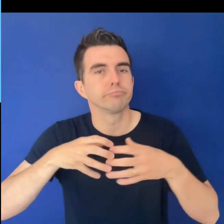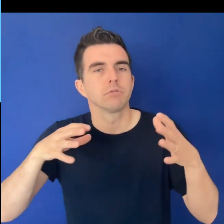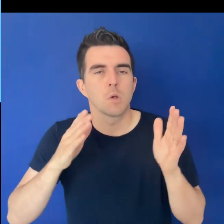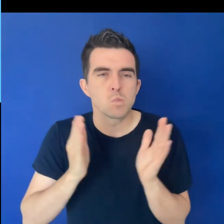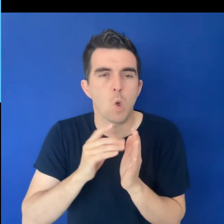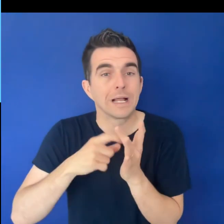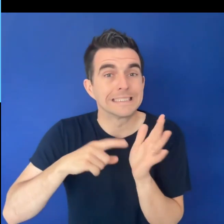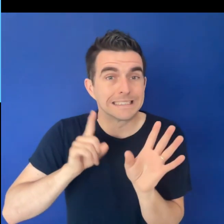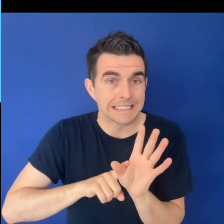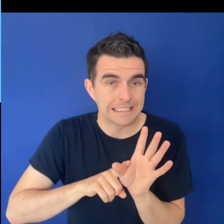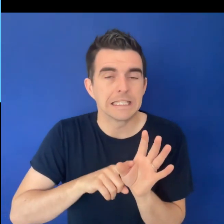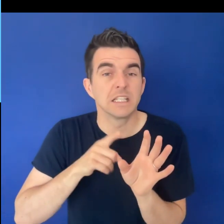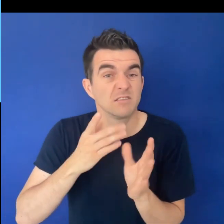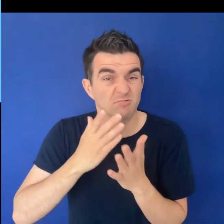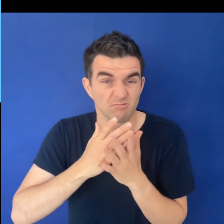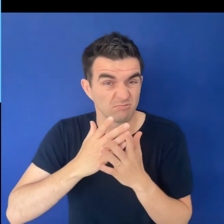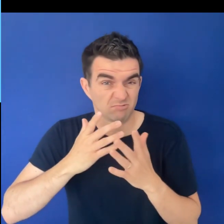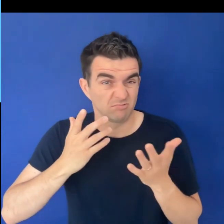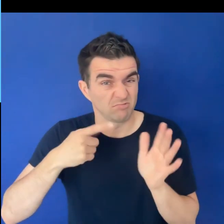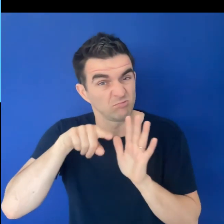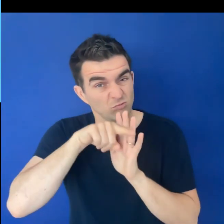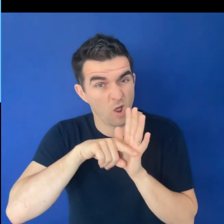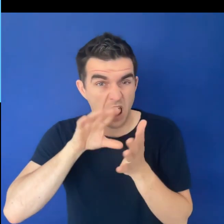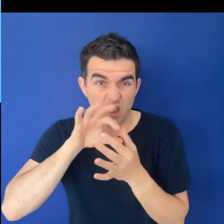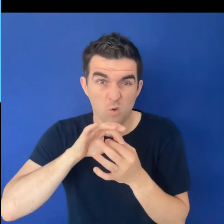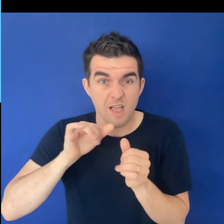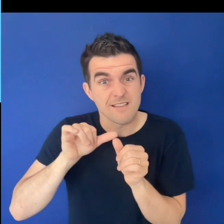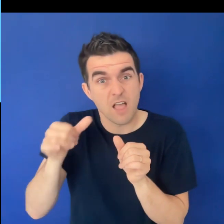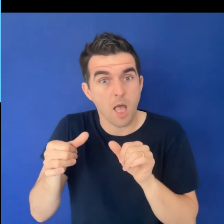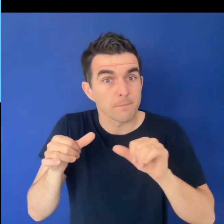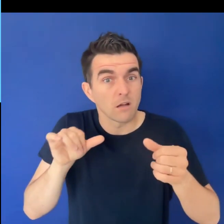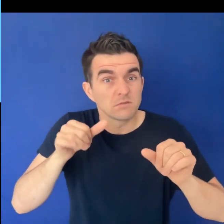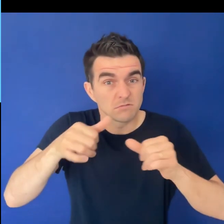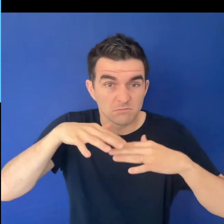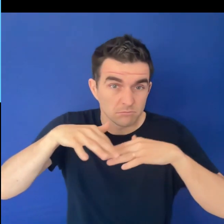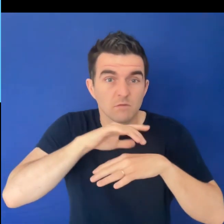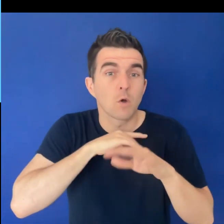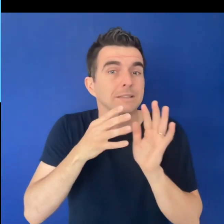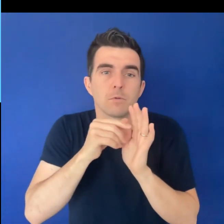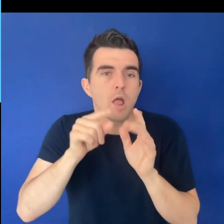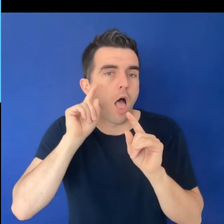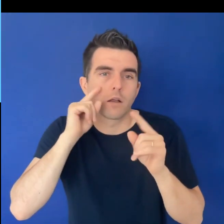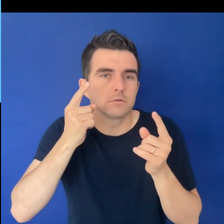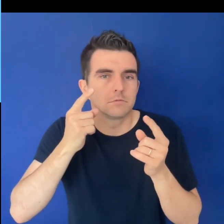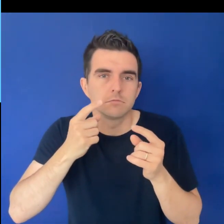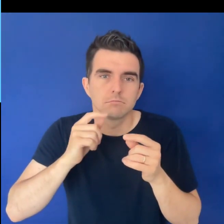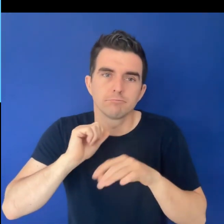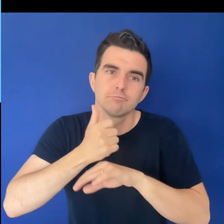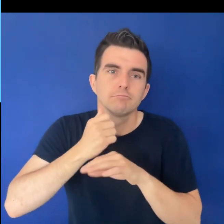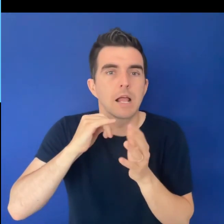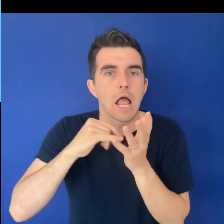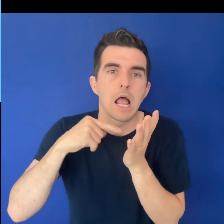Cellular City’s primary mechanic is rules around neighbouring buildings. For example, you can’t have a steel foundry next to a block of flats.